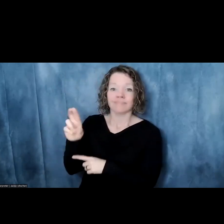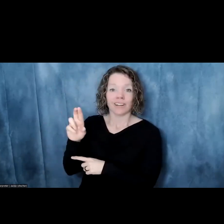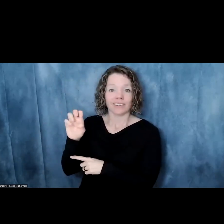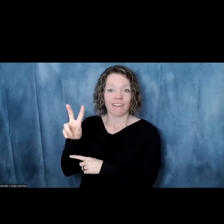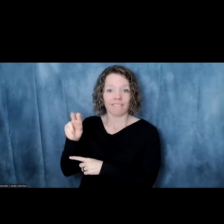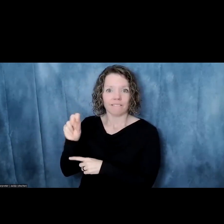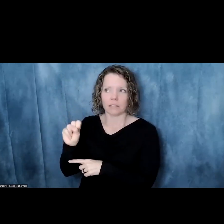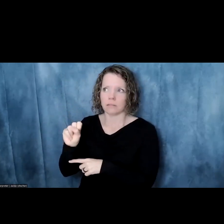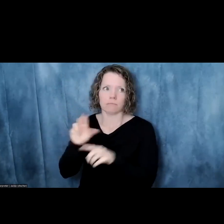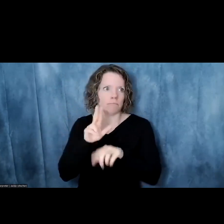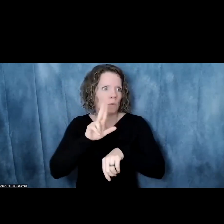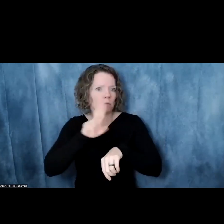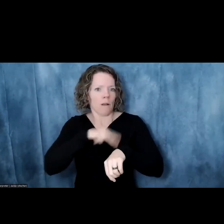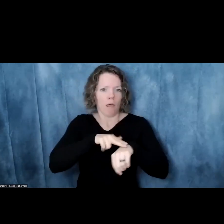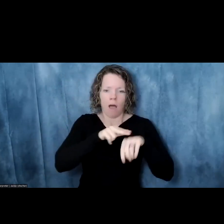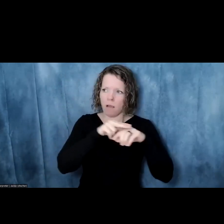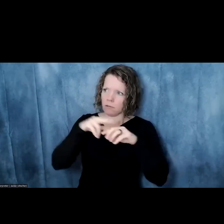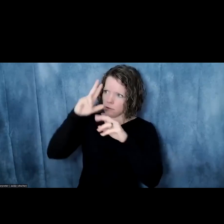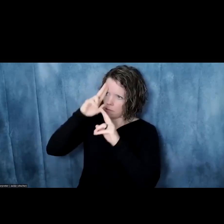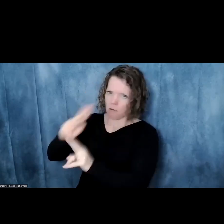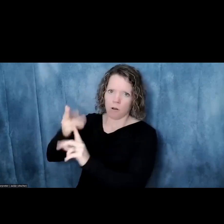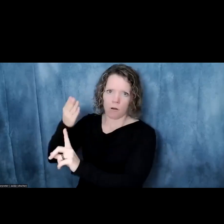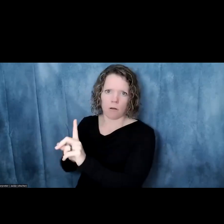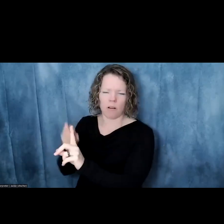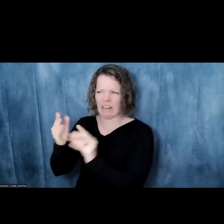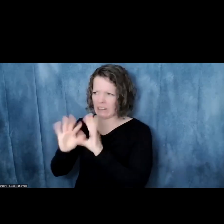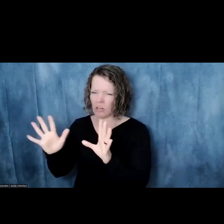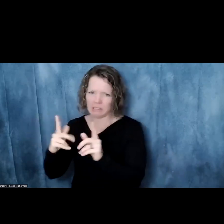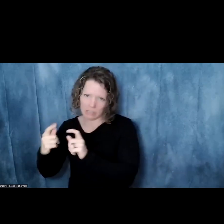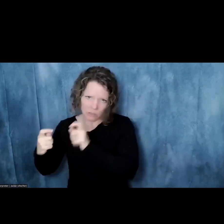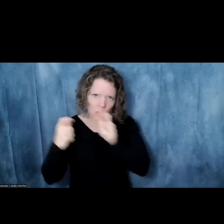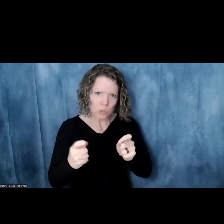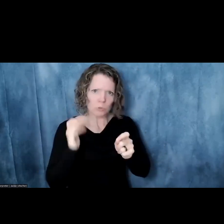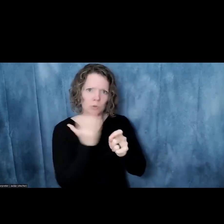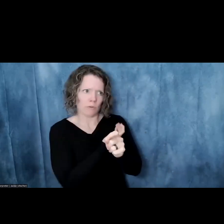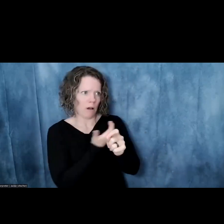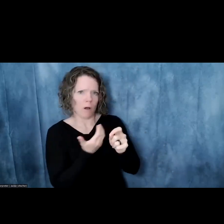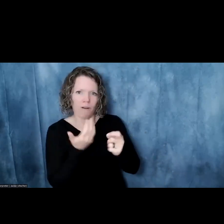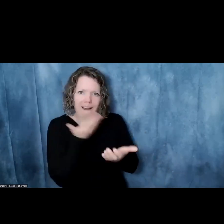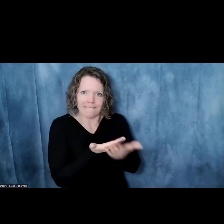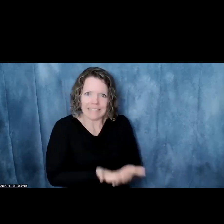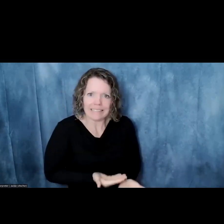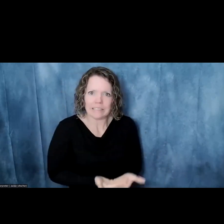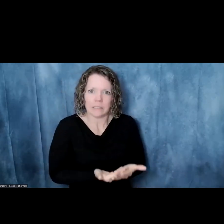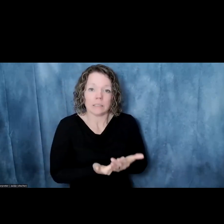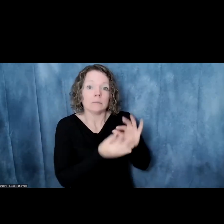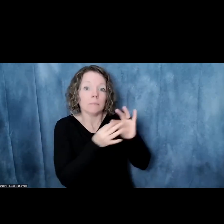major contributions to establishing the evidence base for tobacco use disorder treatment among